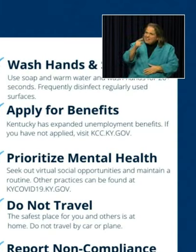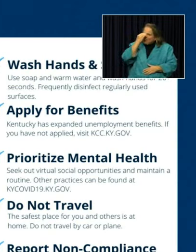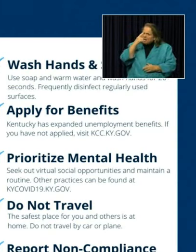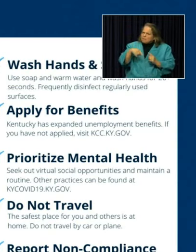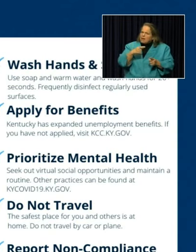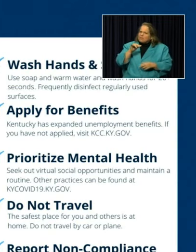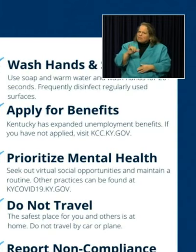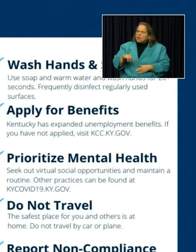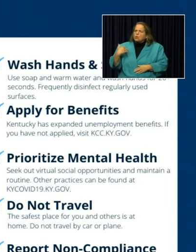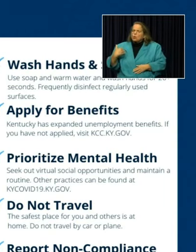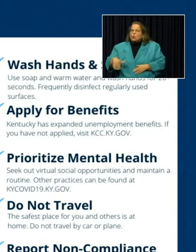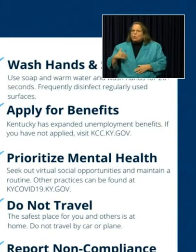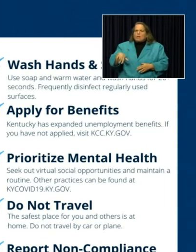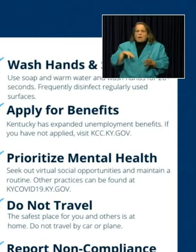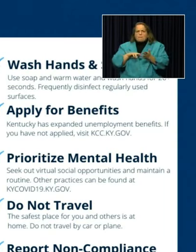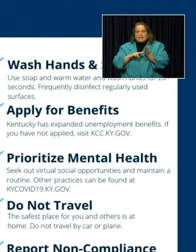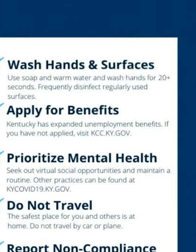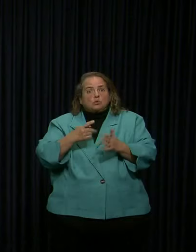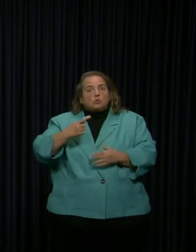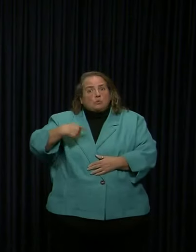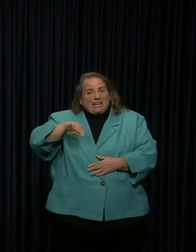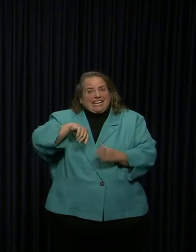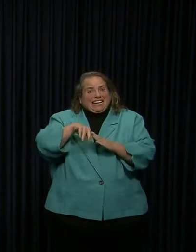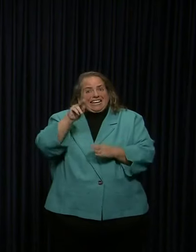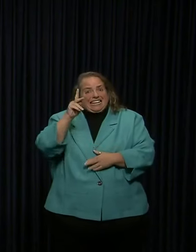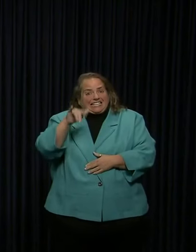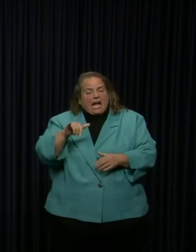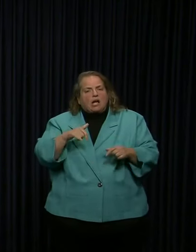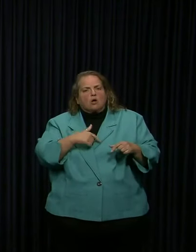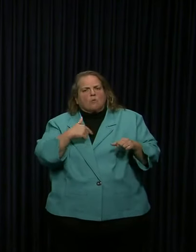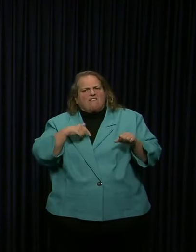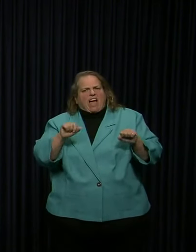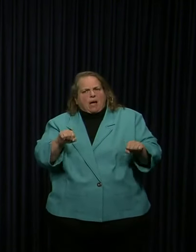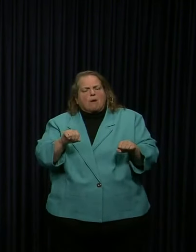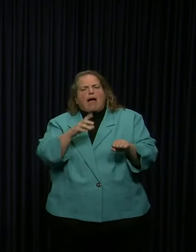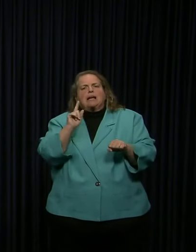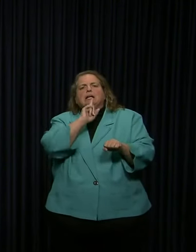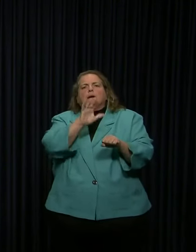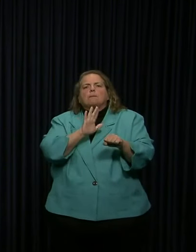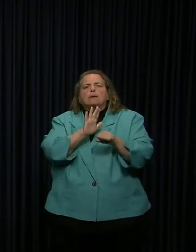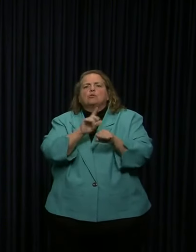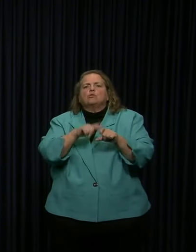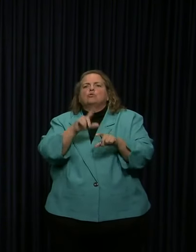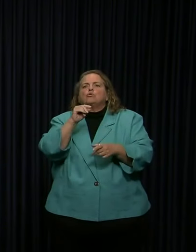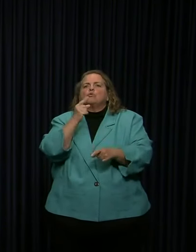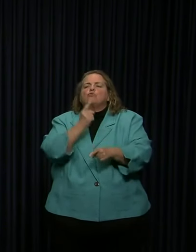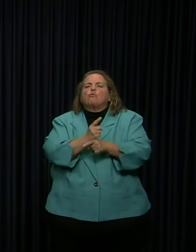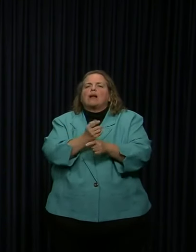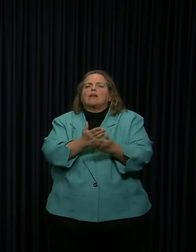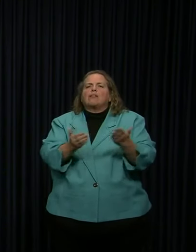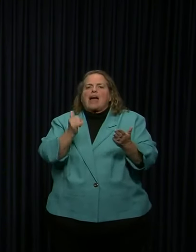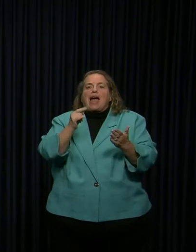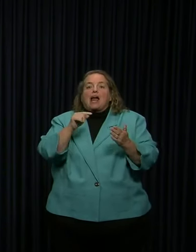VIRUS SO -- YOU KNOW WHAT? ? -- DO IT MORE. WHEN WE LOOK AT DIFFERENT NUMBERS WE HAVE SEEN, DO IT